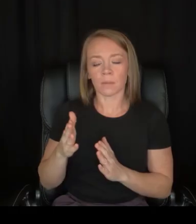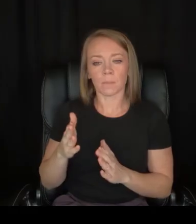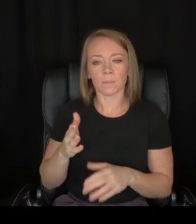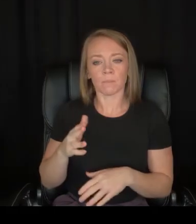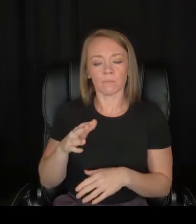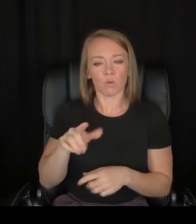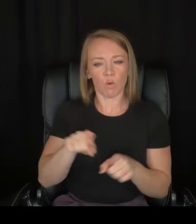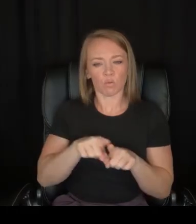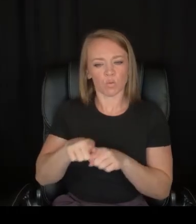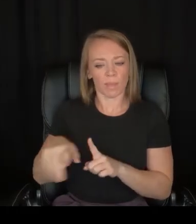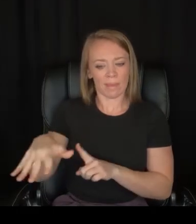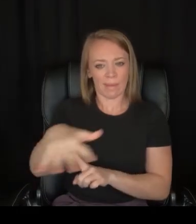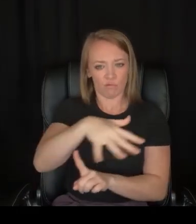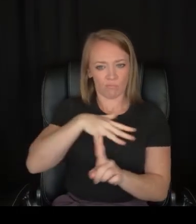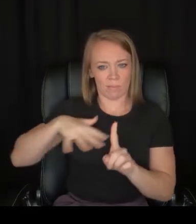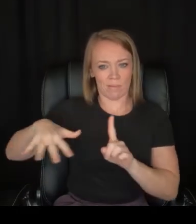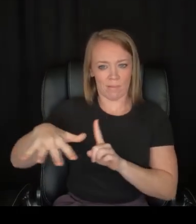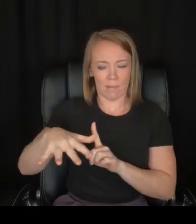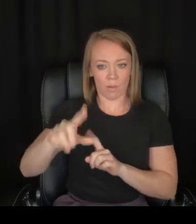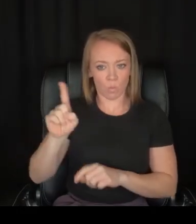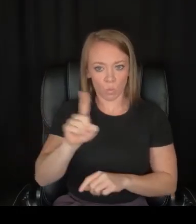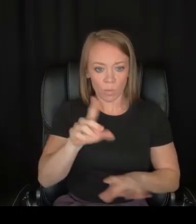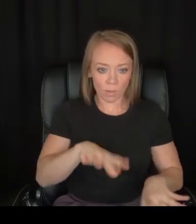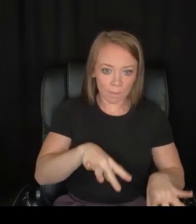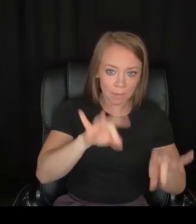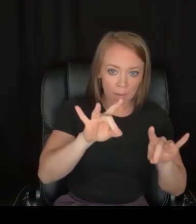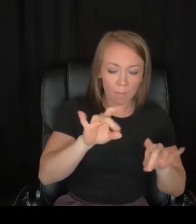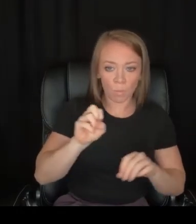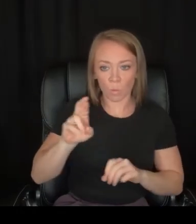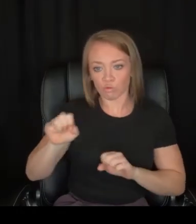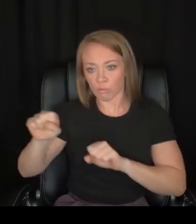the area, such as where they are being picked up or dropped off?